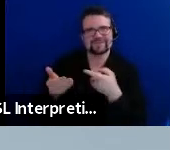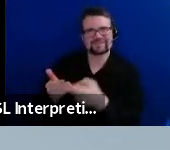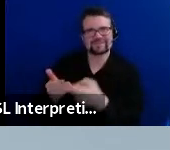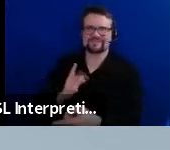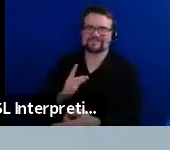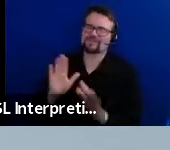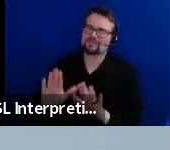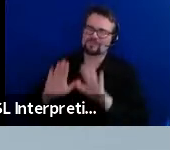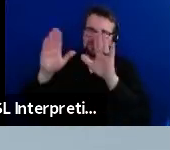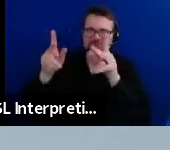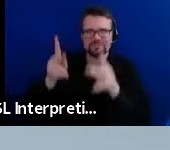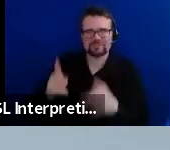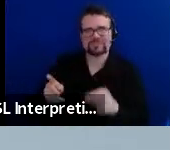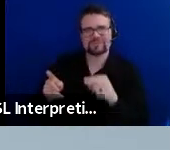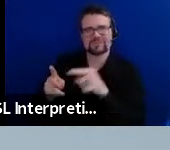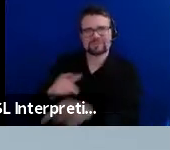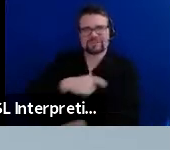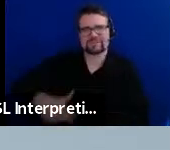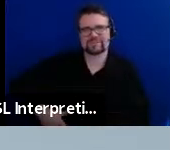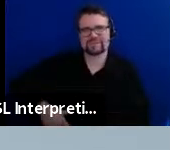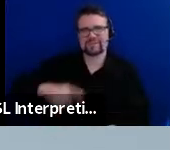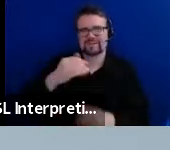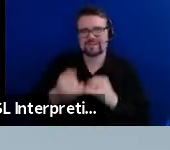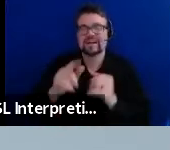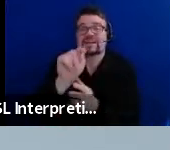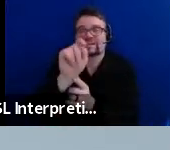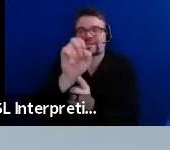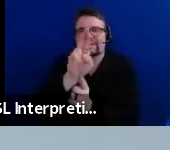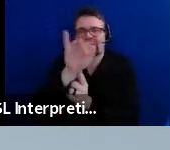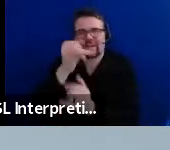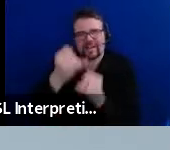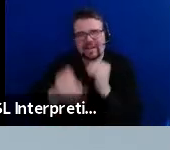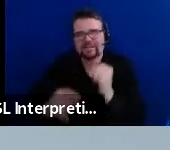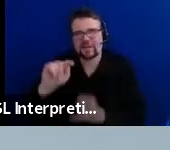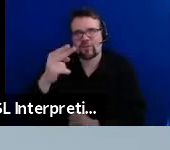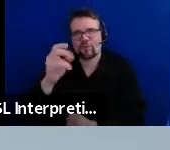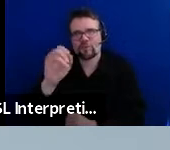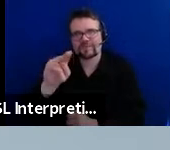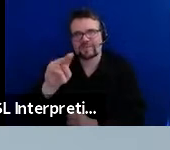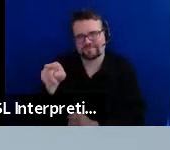OUR FOUNDATION, TERI THORSON. TERI IS AN INCREDIBLE CHAMPION